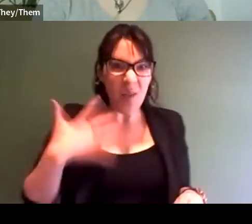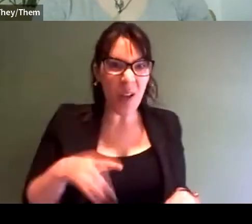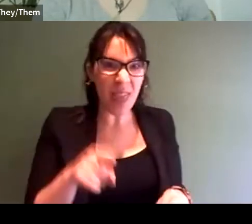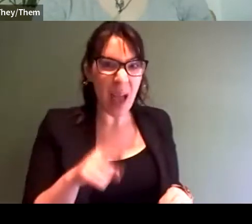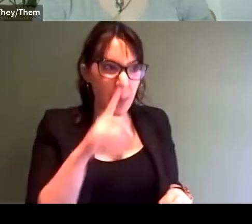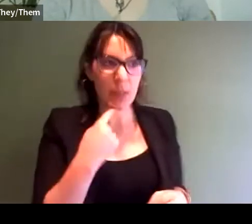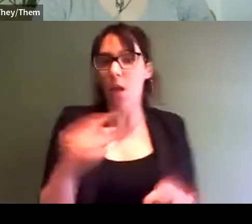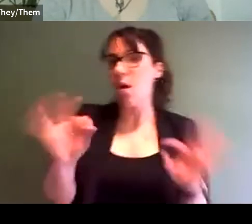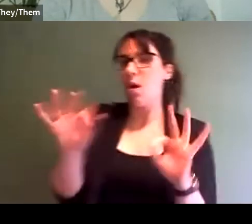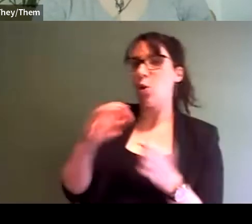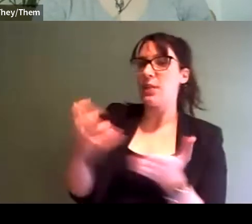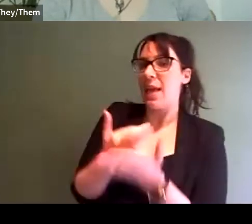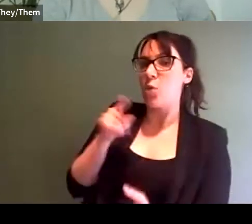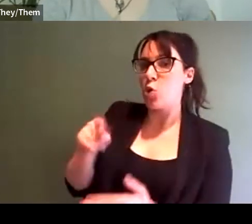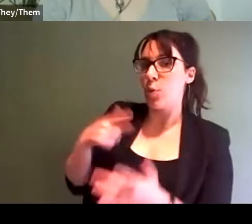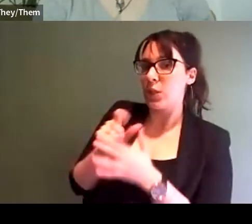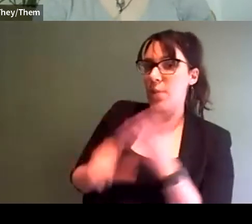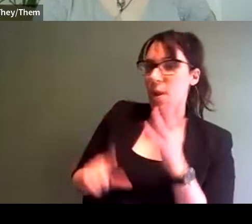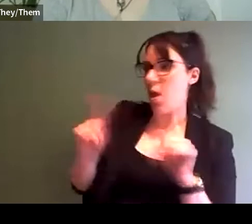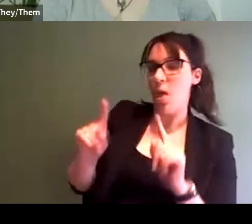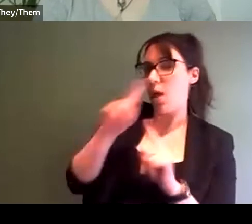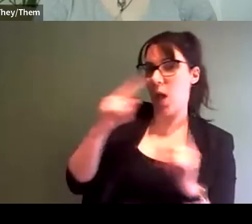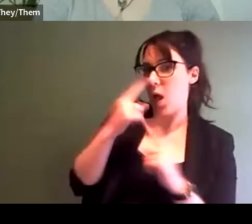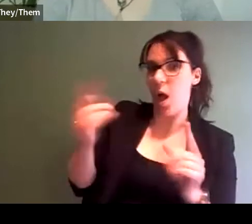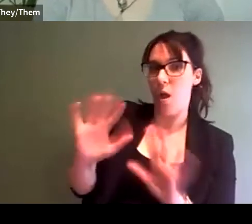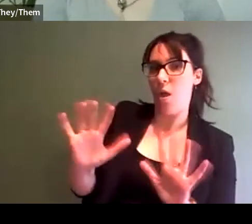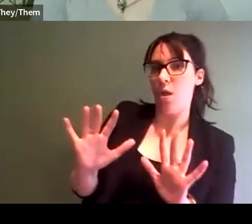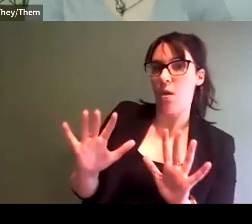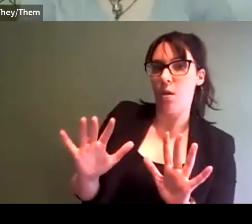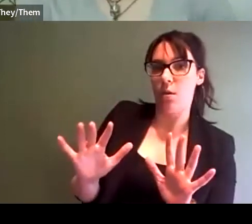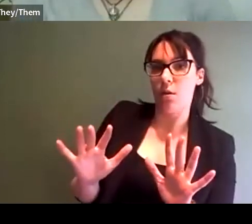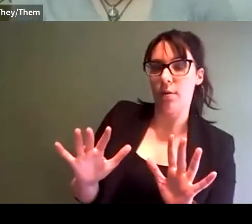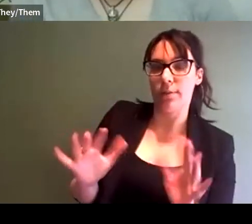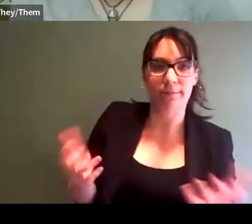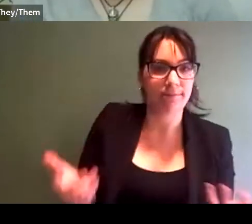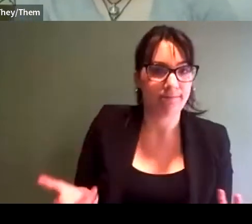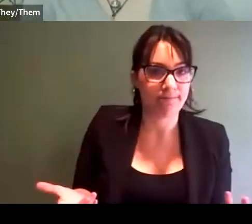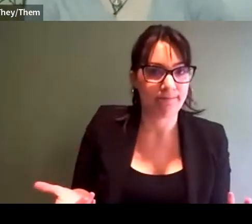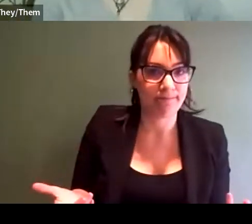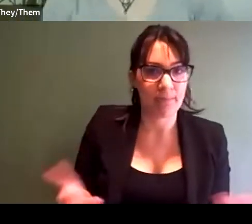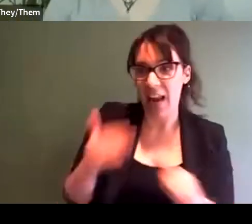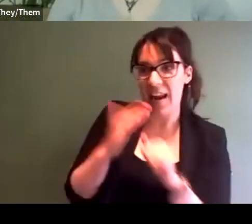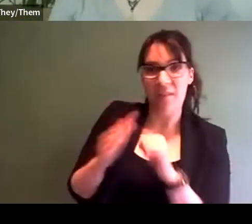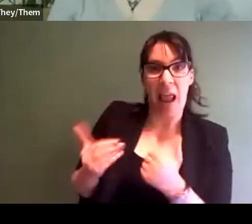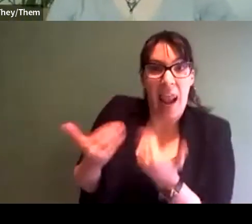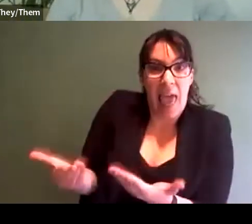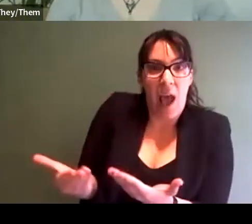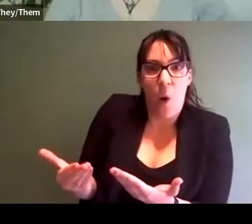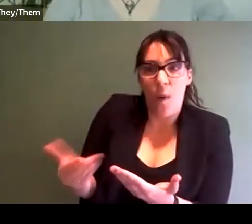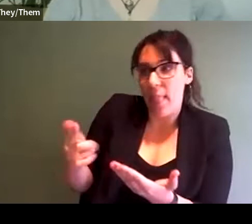It's not safe for you because of your disability, you might not necessarily tell young person that it's not safe because of their disability.